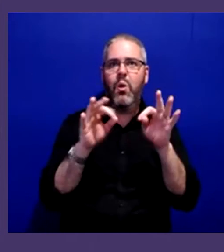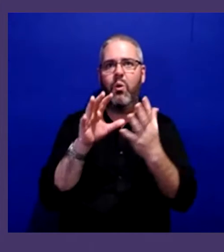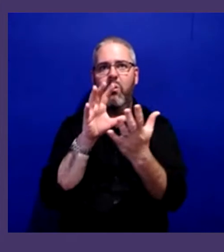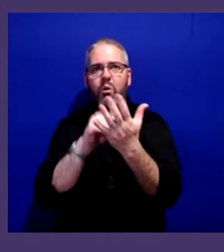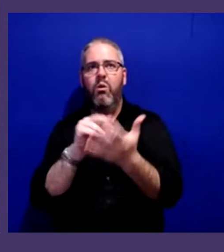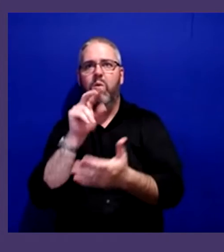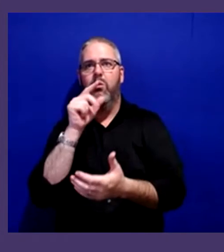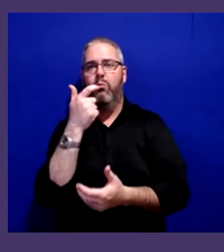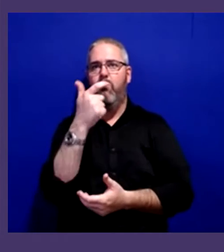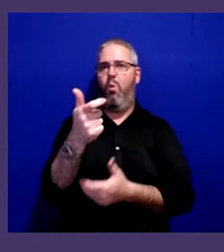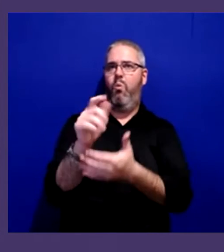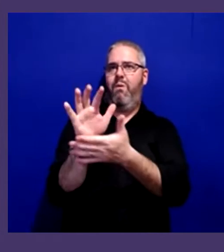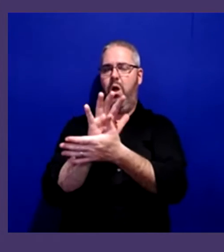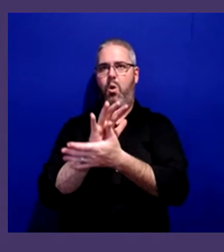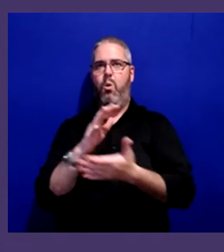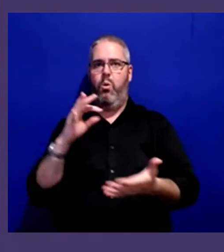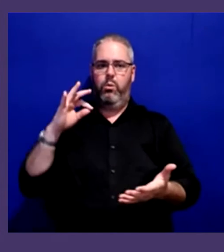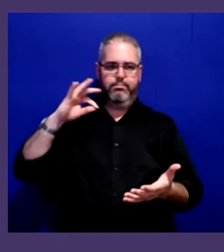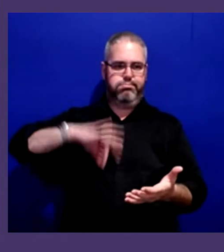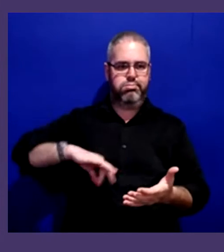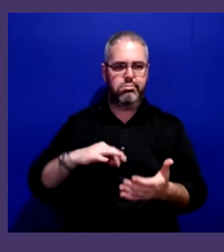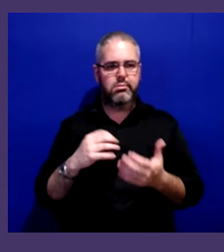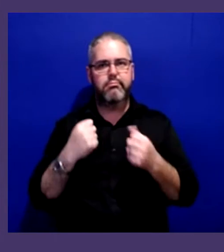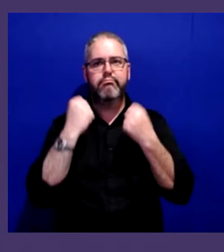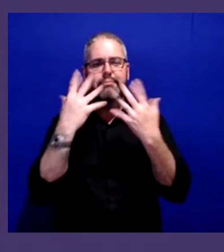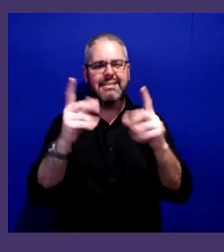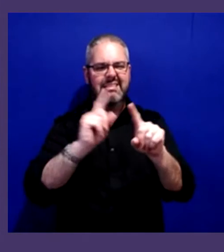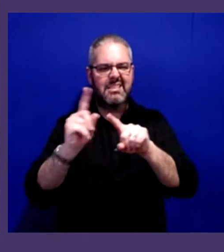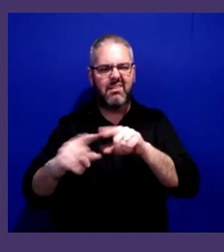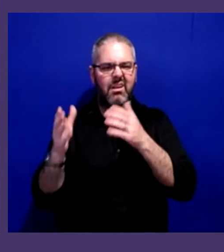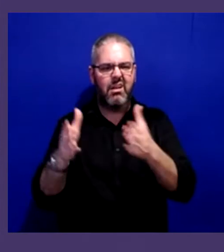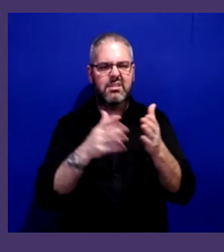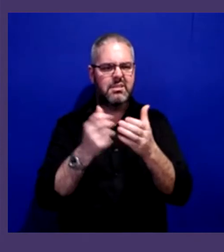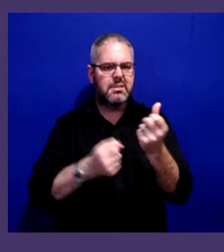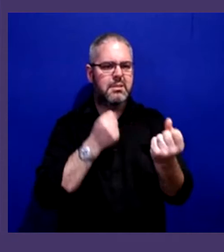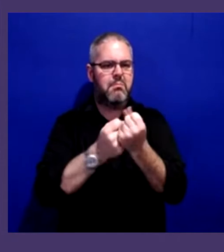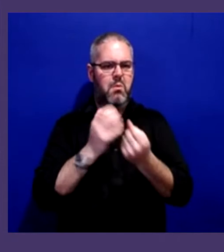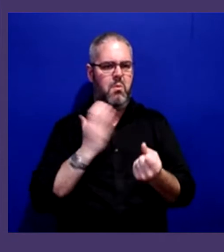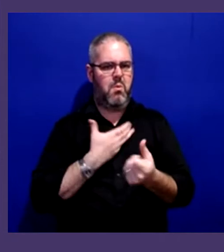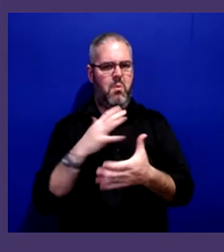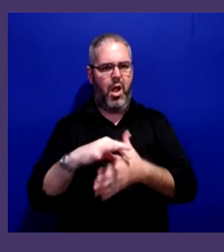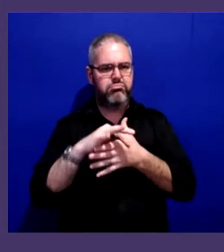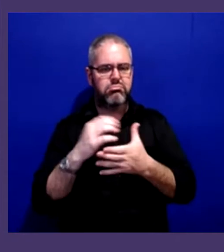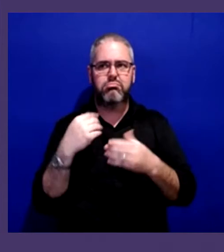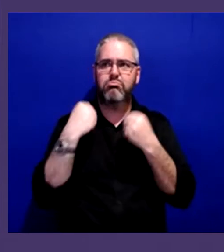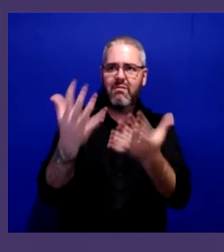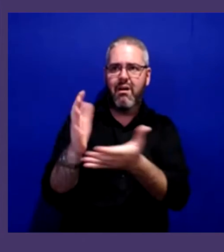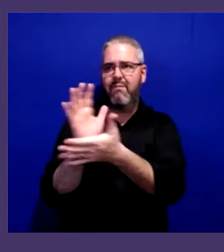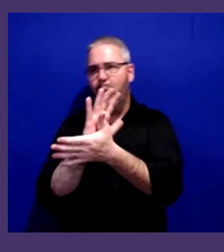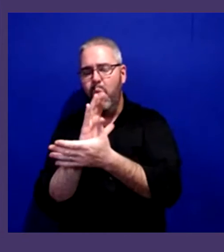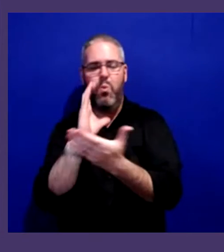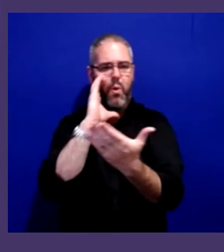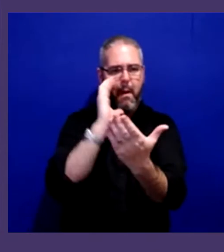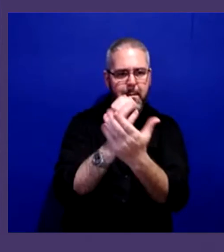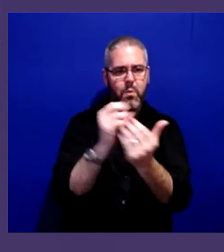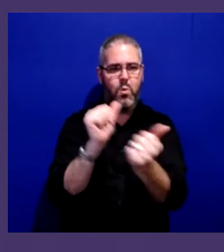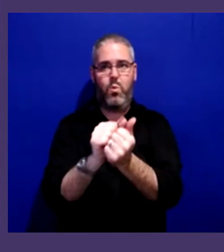But providing multiple ways of supporting our content by providing videos or images alongside content makes it